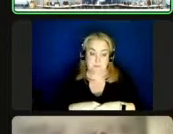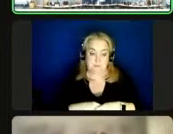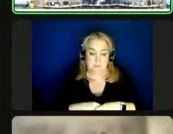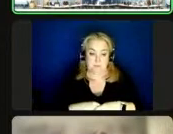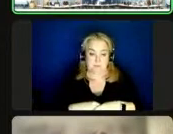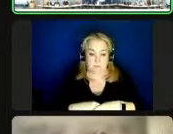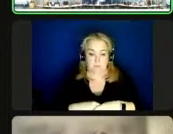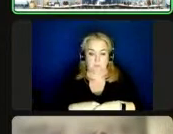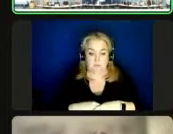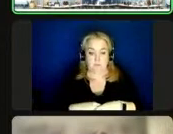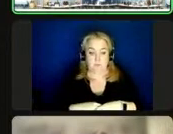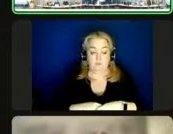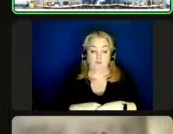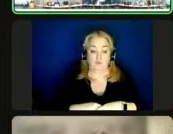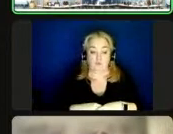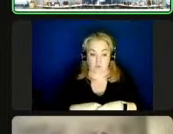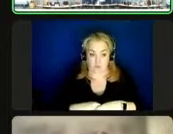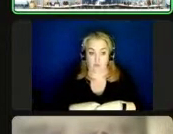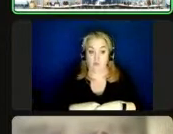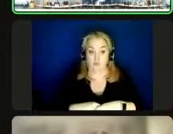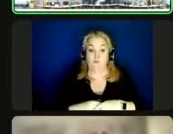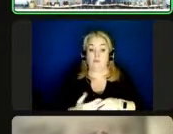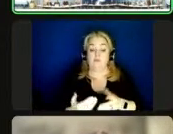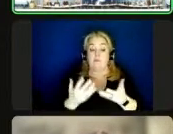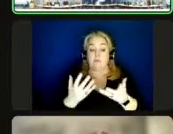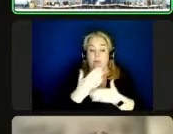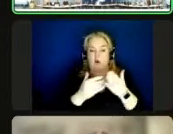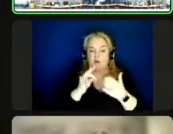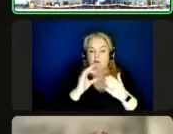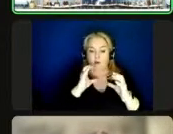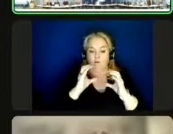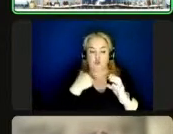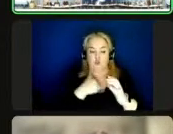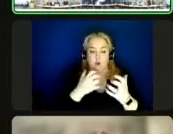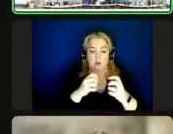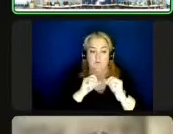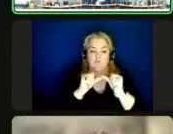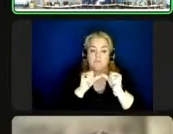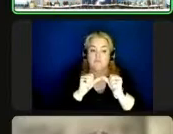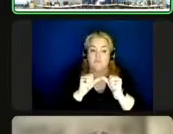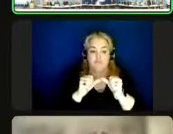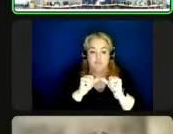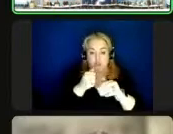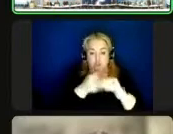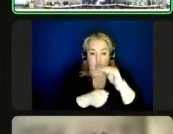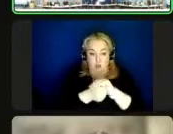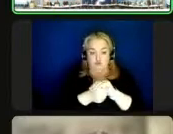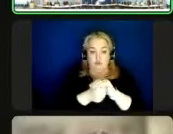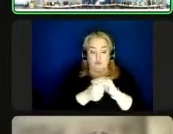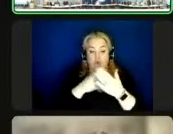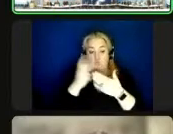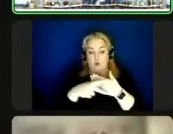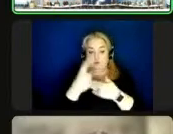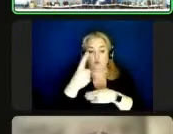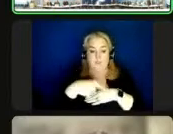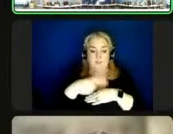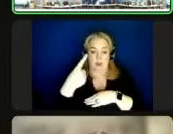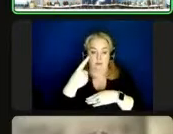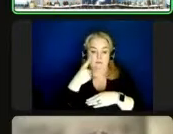INCREASED REVENUES OR THESE